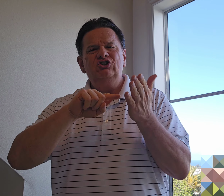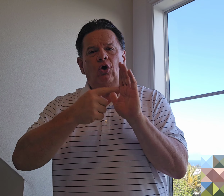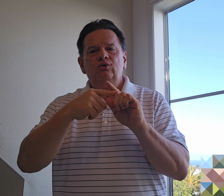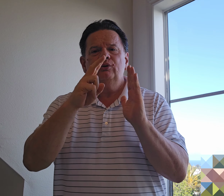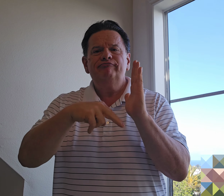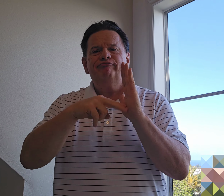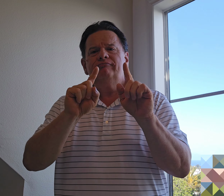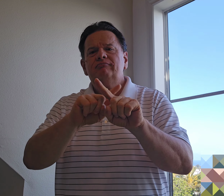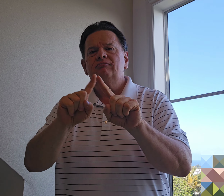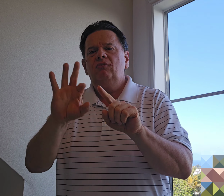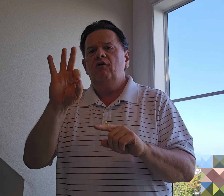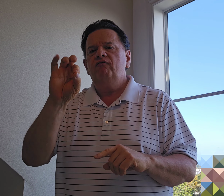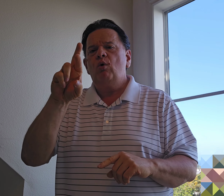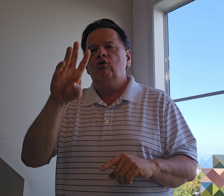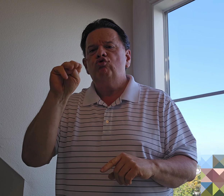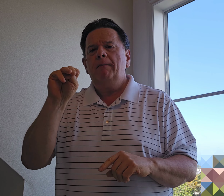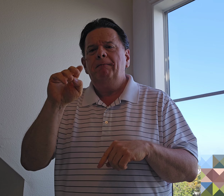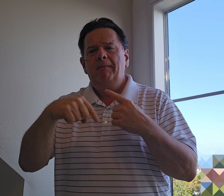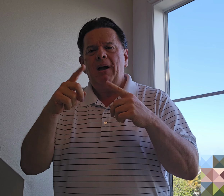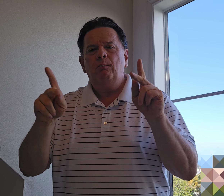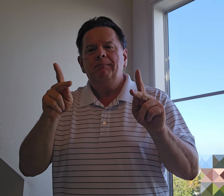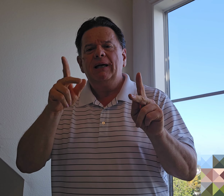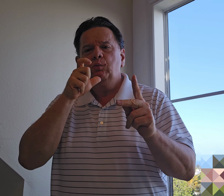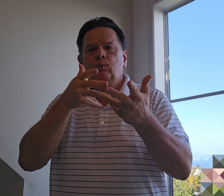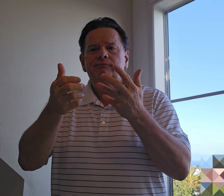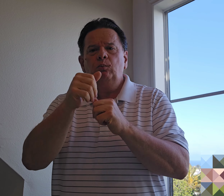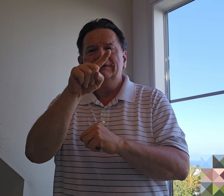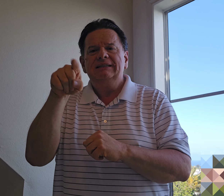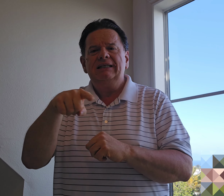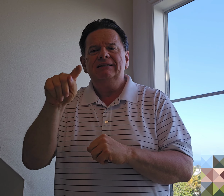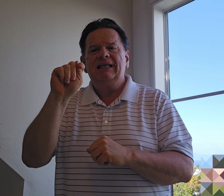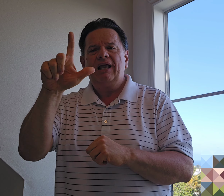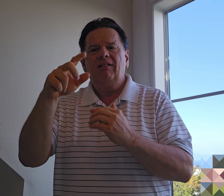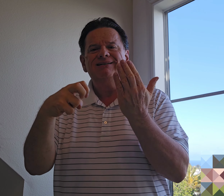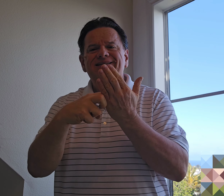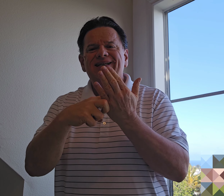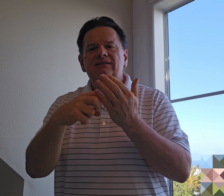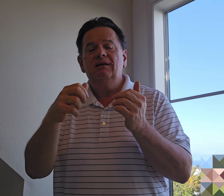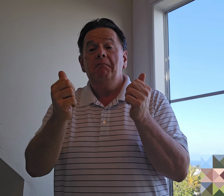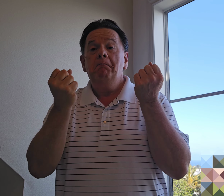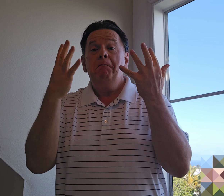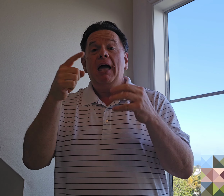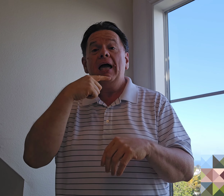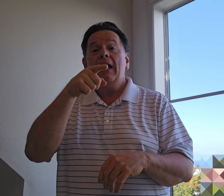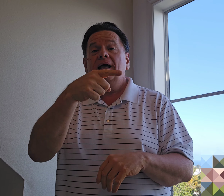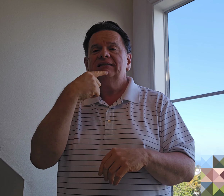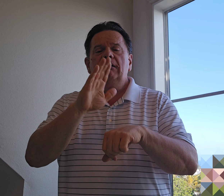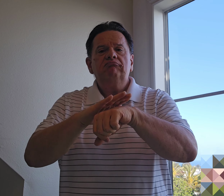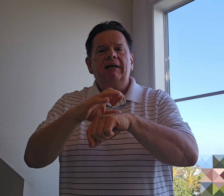I started to read various forums about people dealing with ZTL tickets. Many claimed it was a scam.